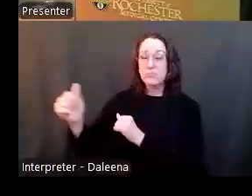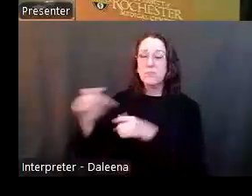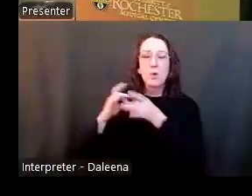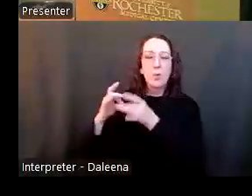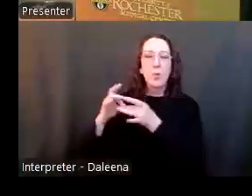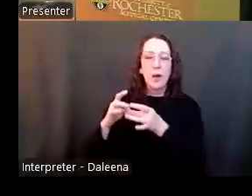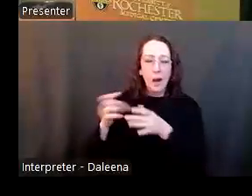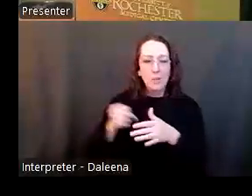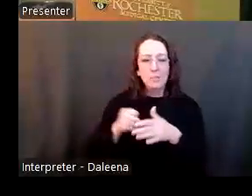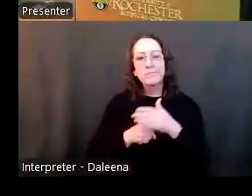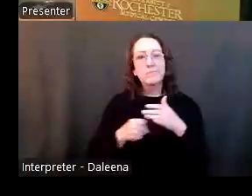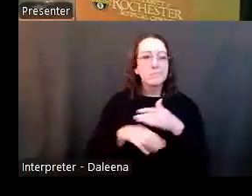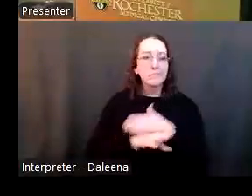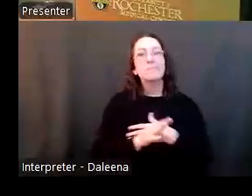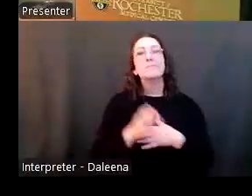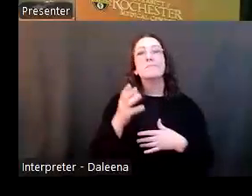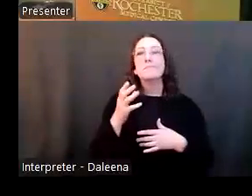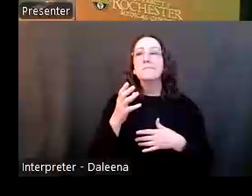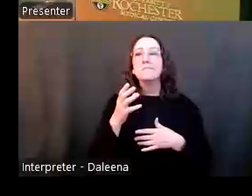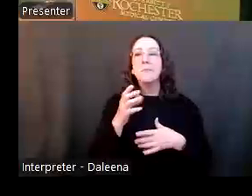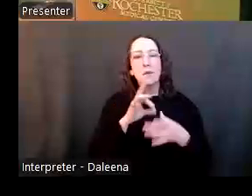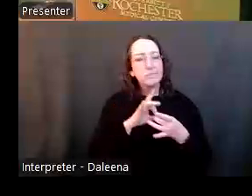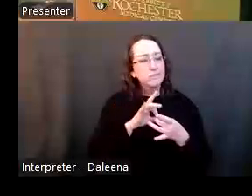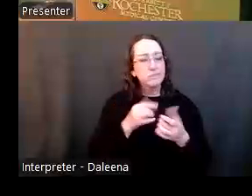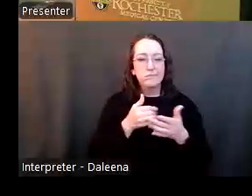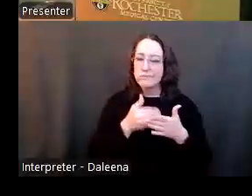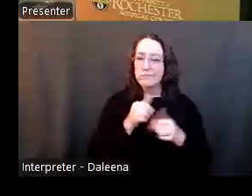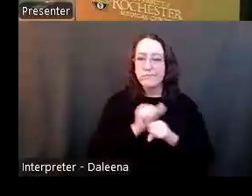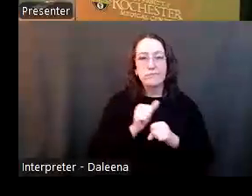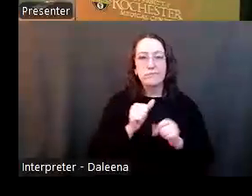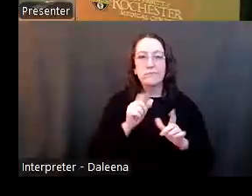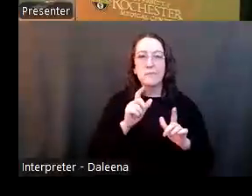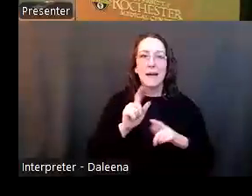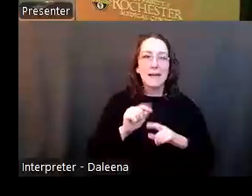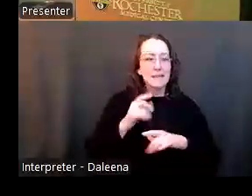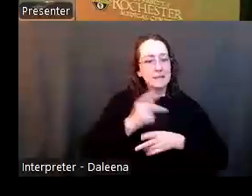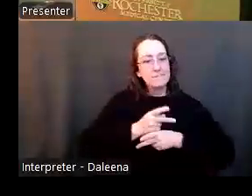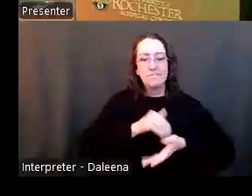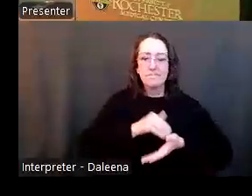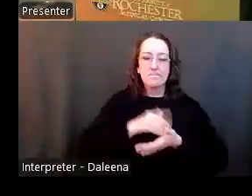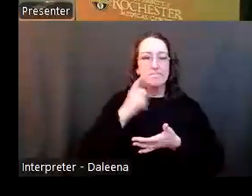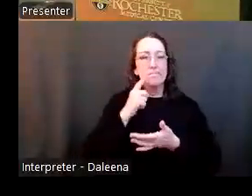work closely with our admitting attending and then our APS to help identify myips patients um